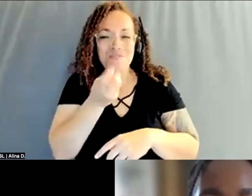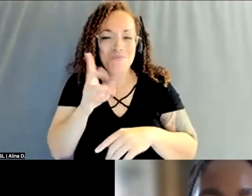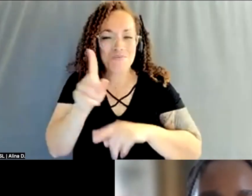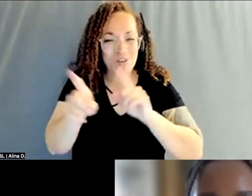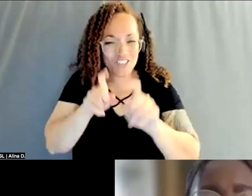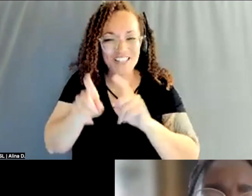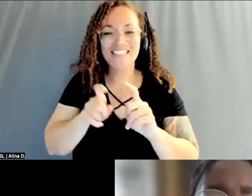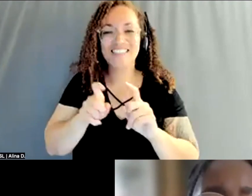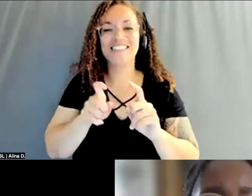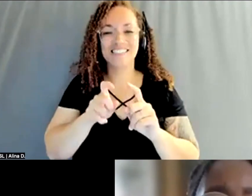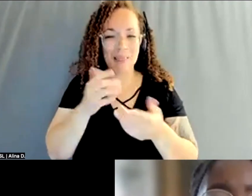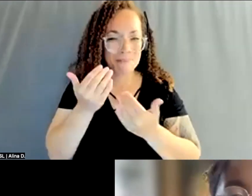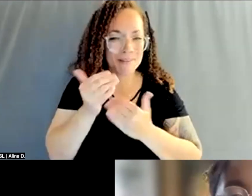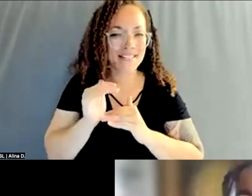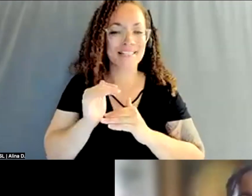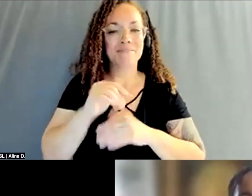Mhm. Yeah, absolutely.